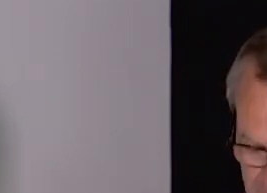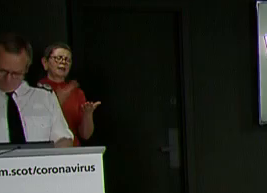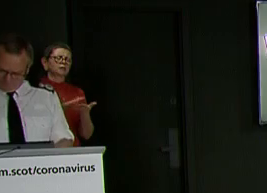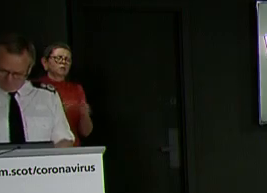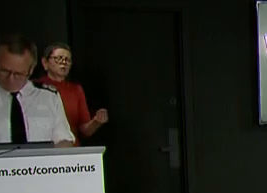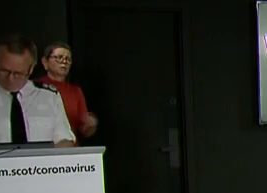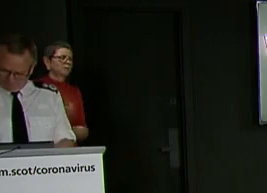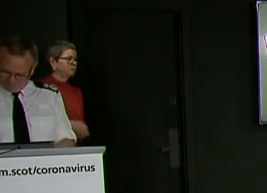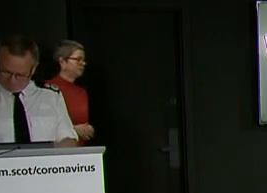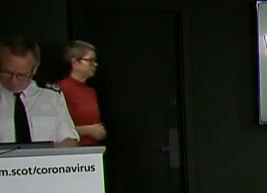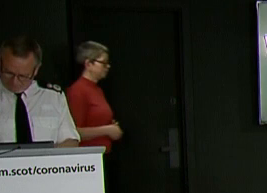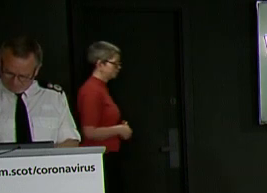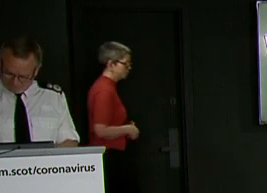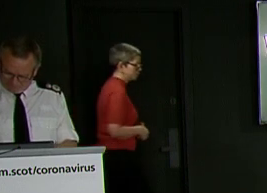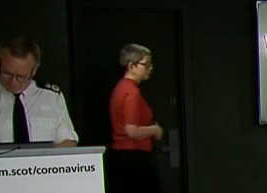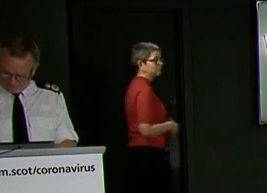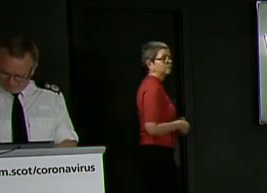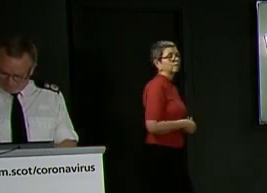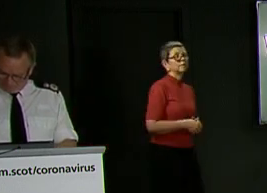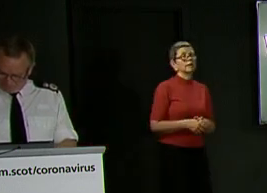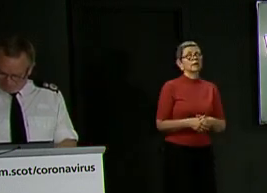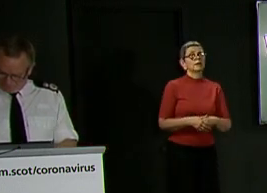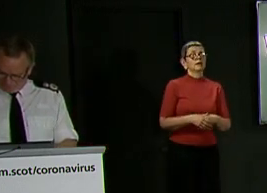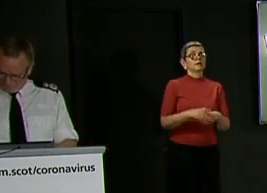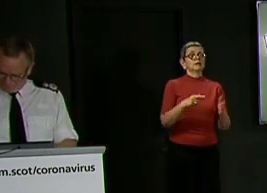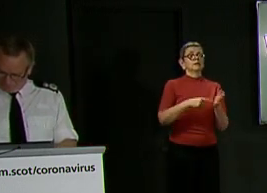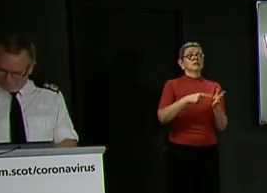Thanks Iain, Mark McLaughlin from The Times.